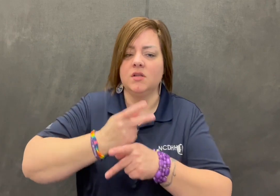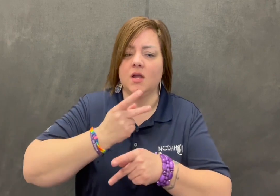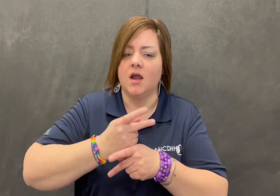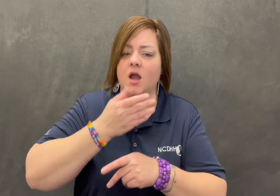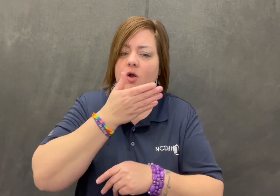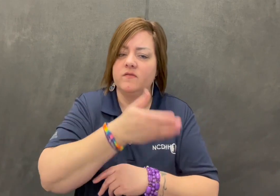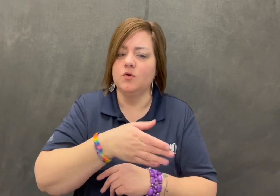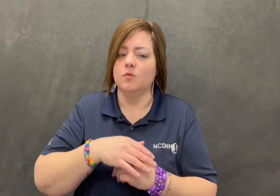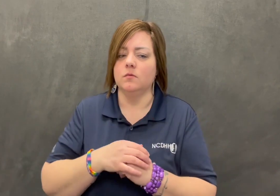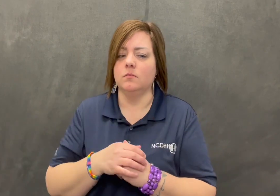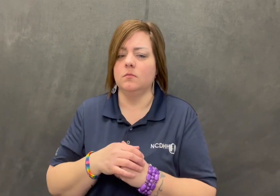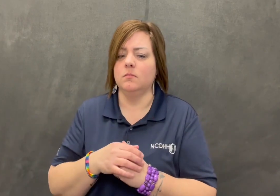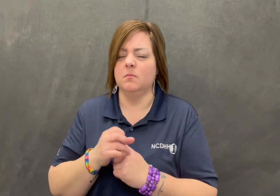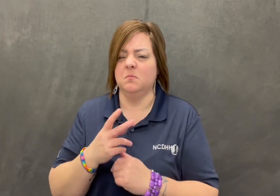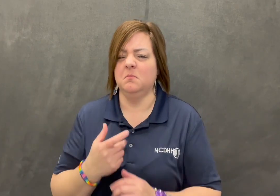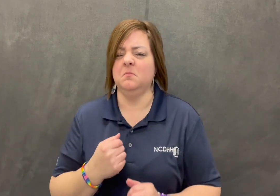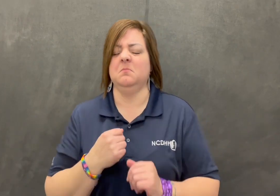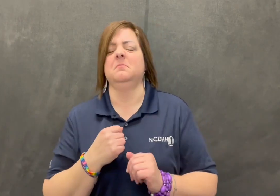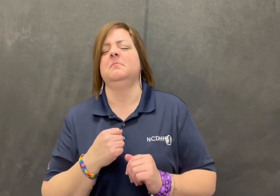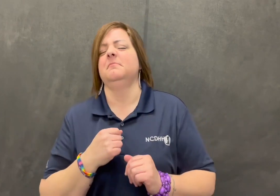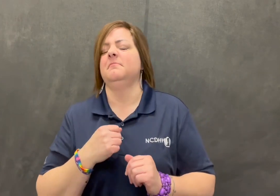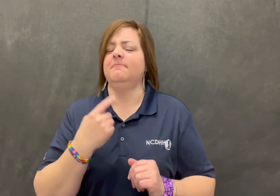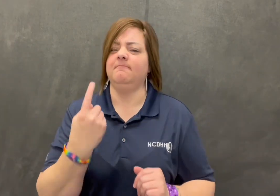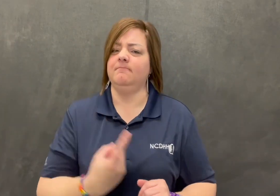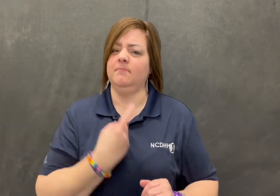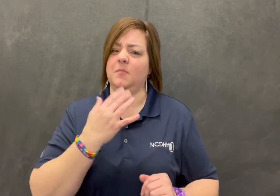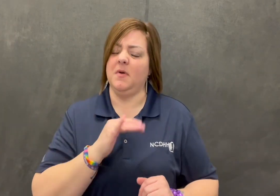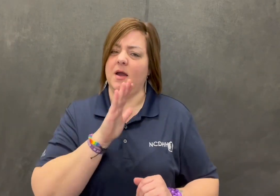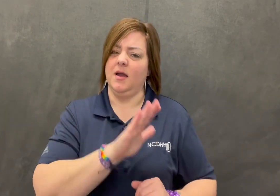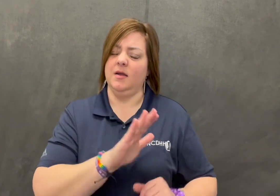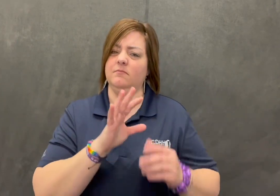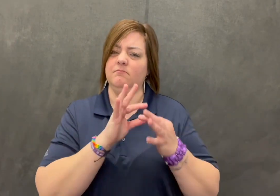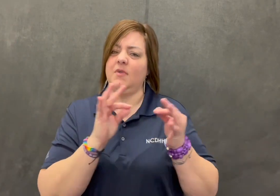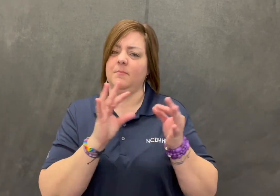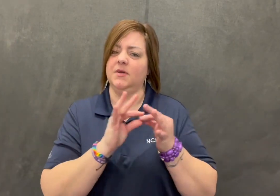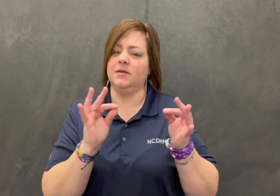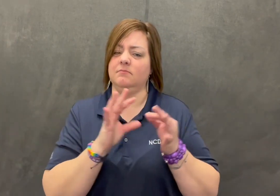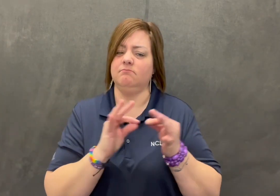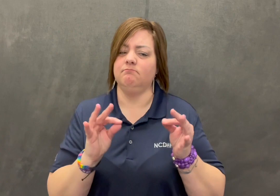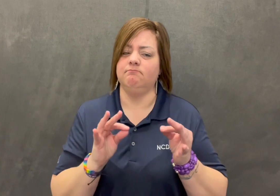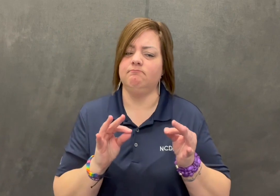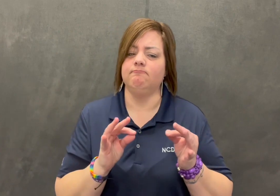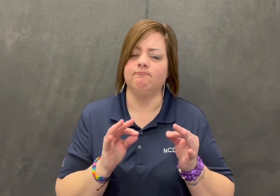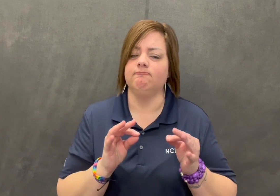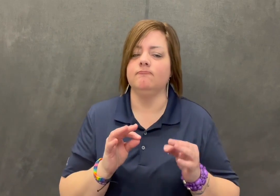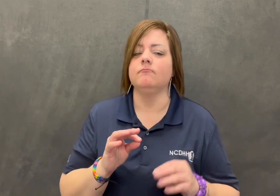who will take care of you. Regina was not impressed with his comment.